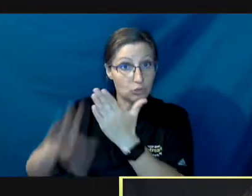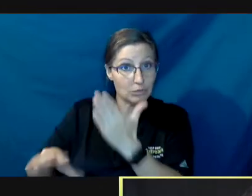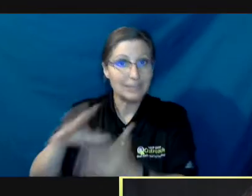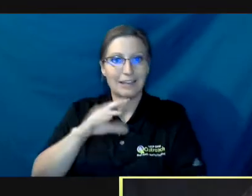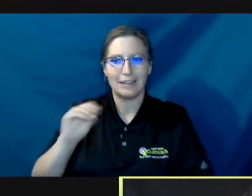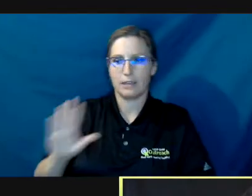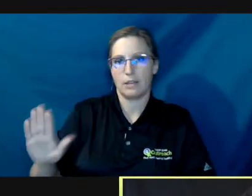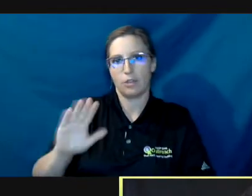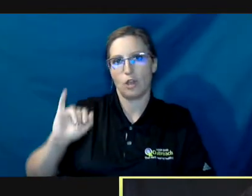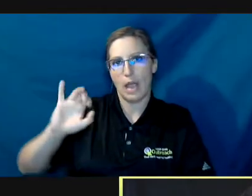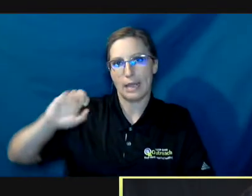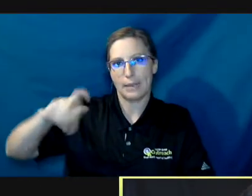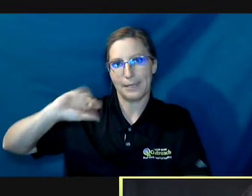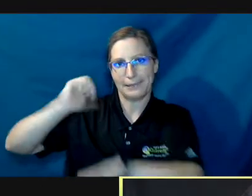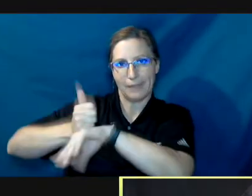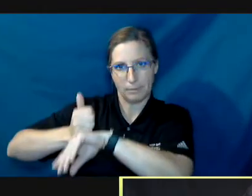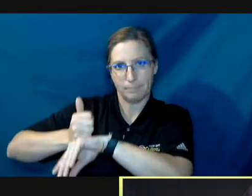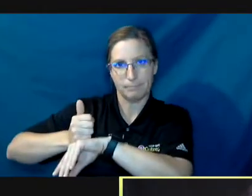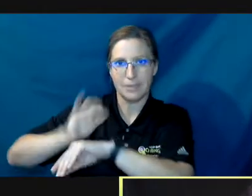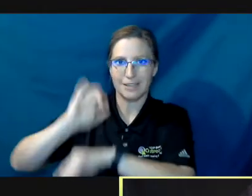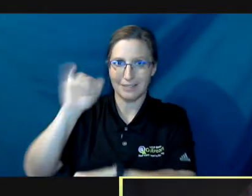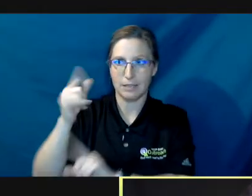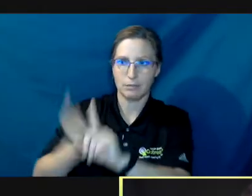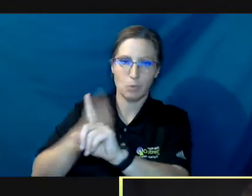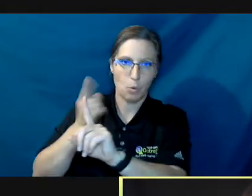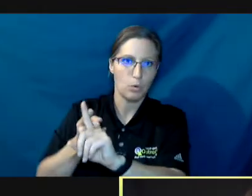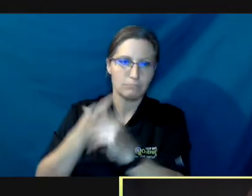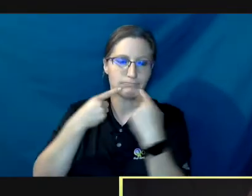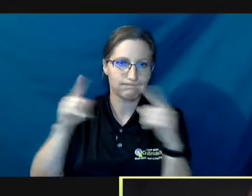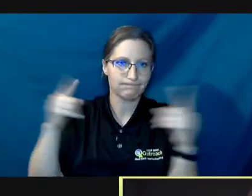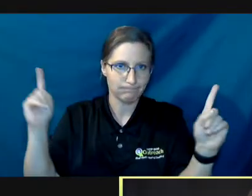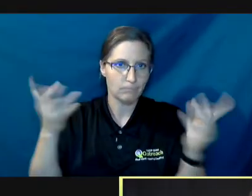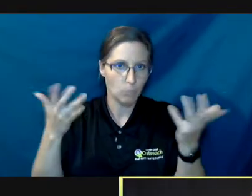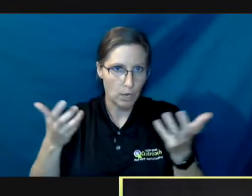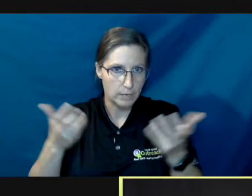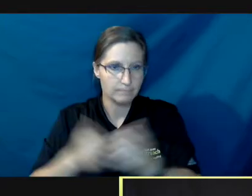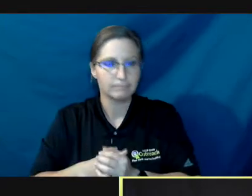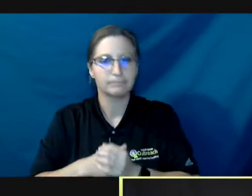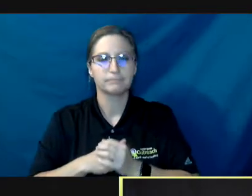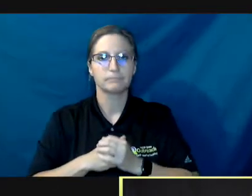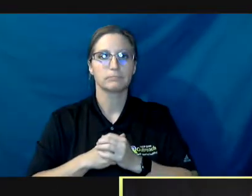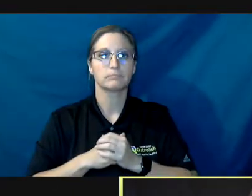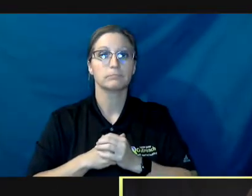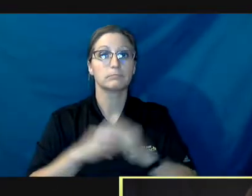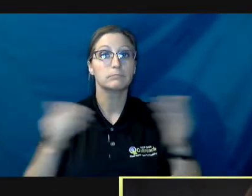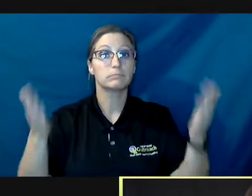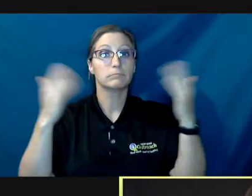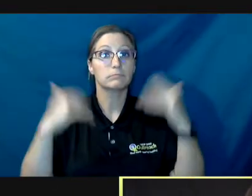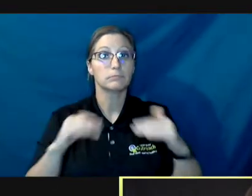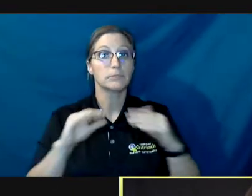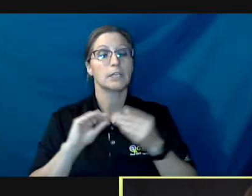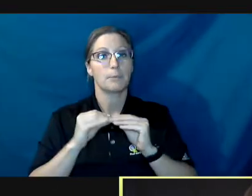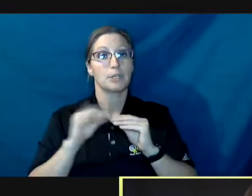that are set forth for that student. The other portion that we want to look at is number seven: